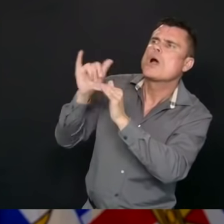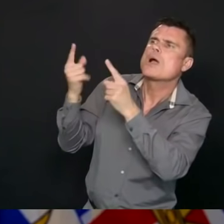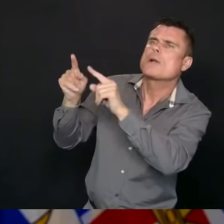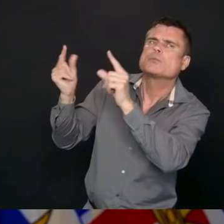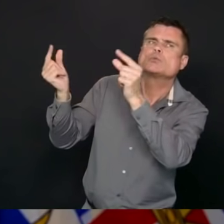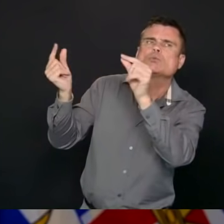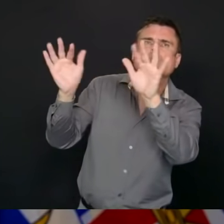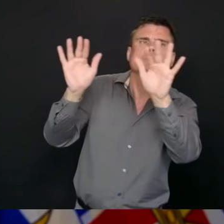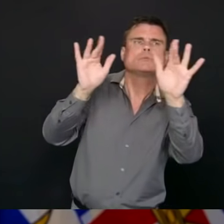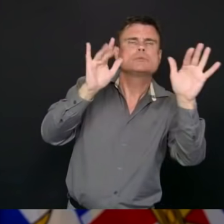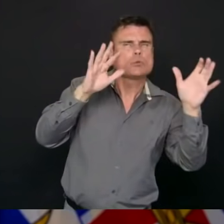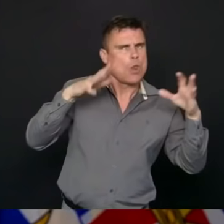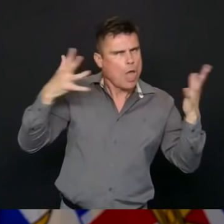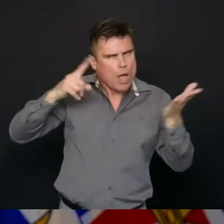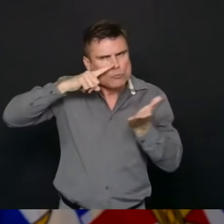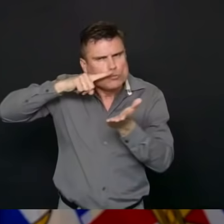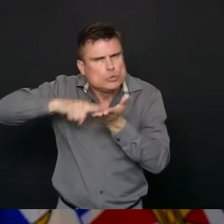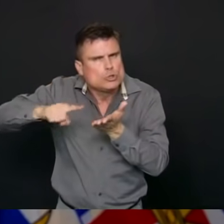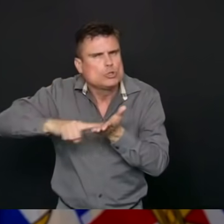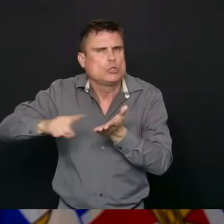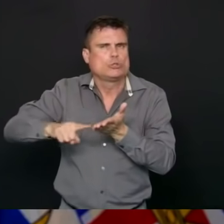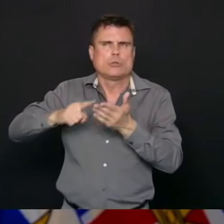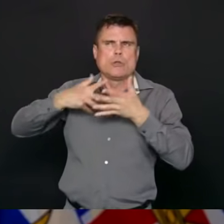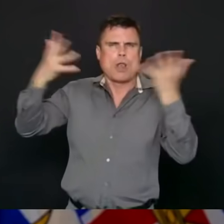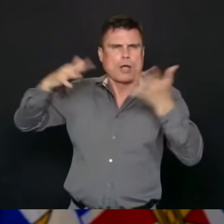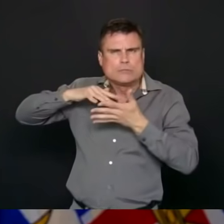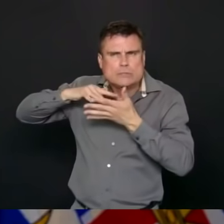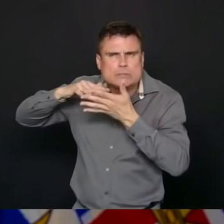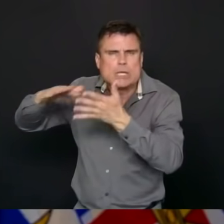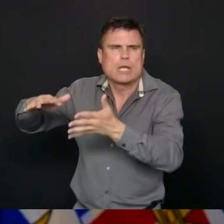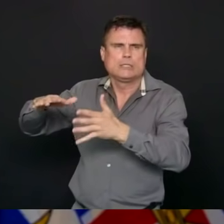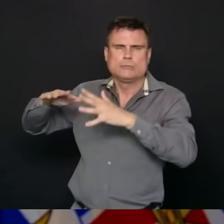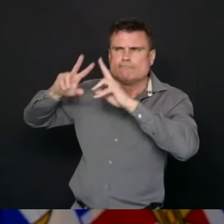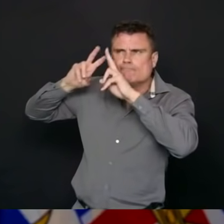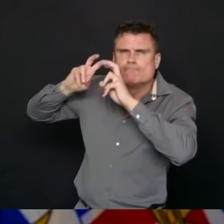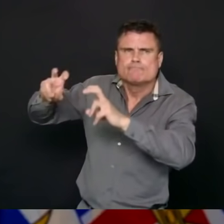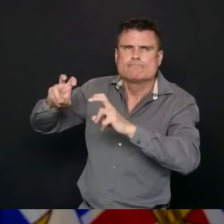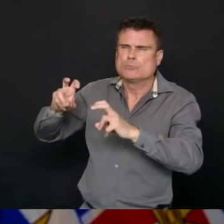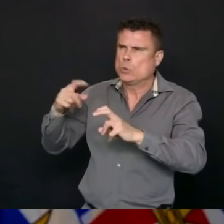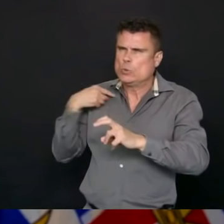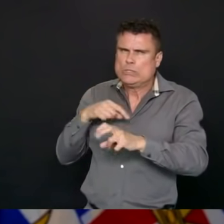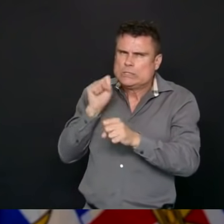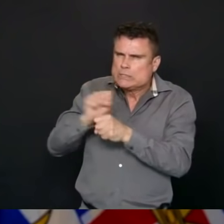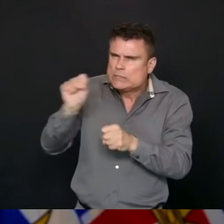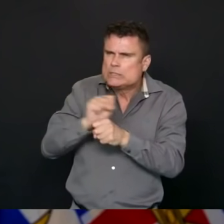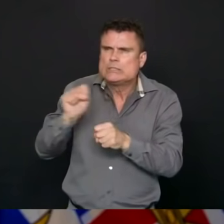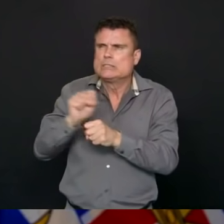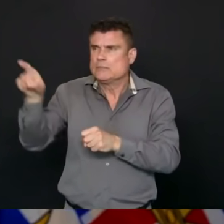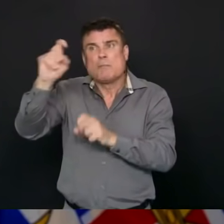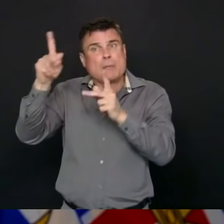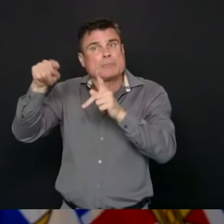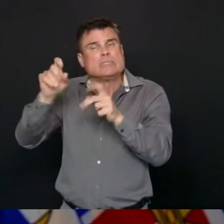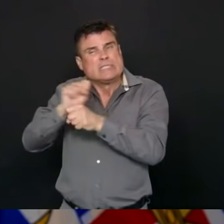and vaccines. The surveillance and the work we are doing and public health